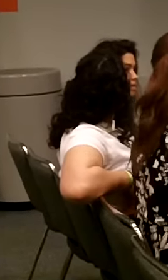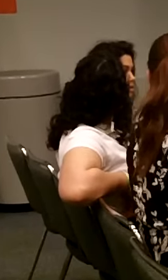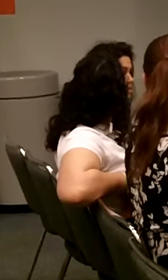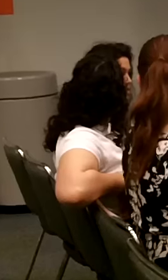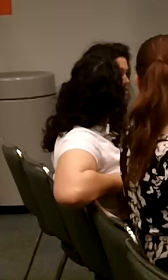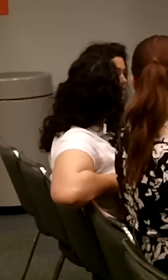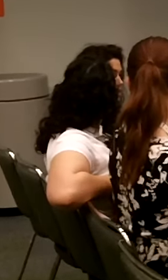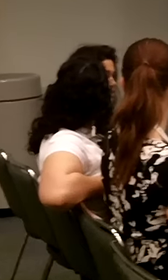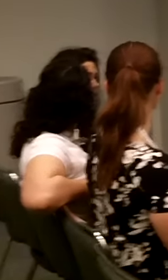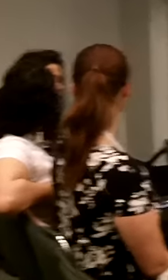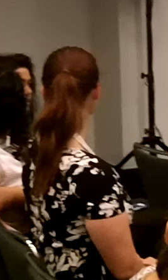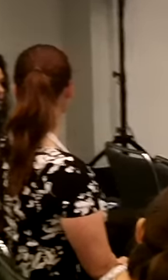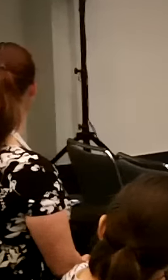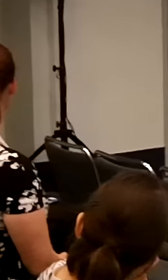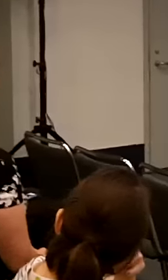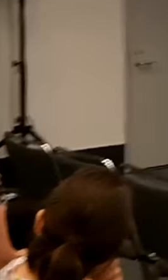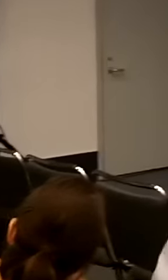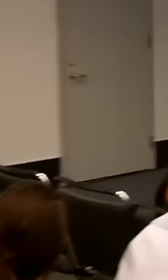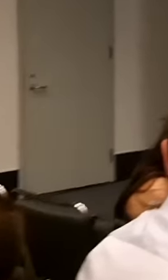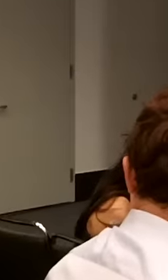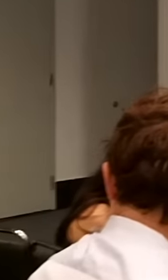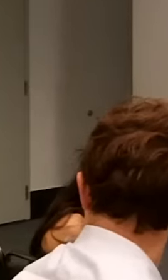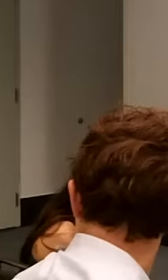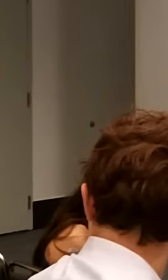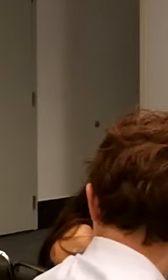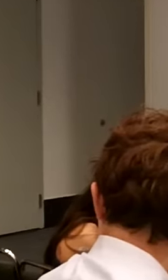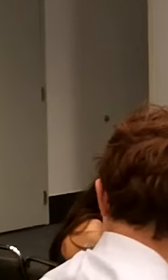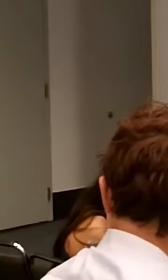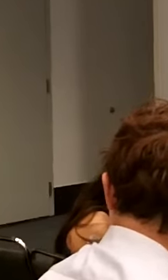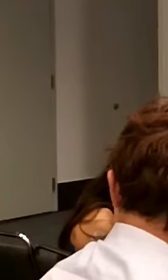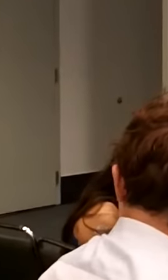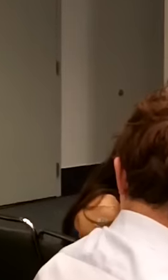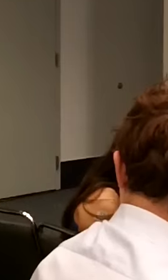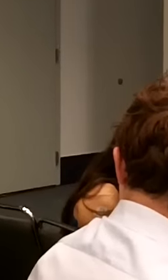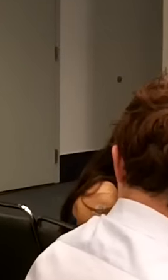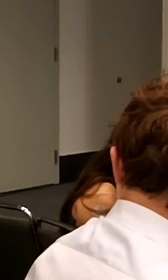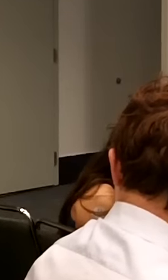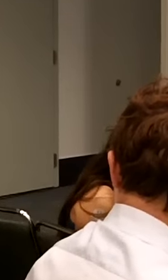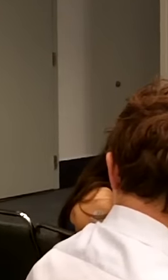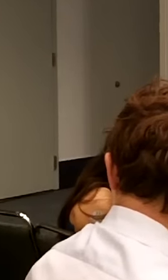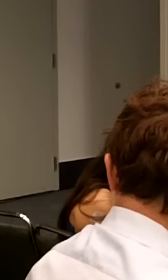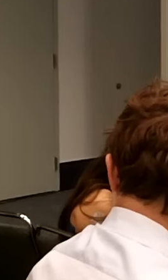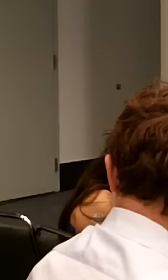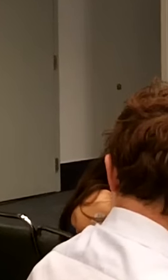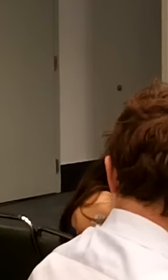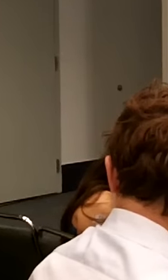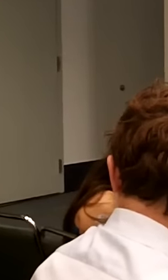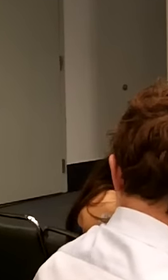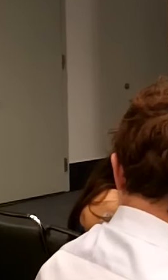the CC sign doesn't appear on it, so how can I mark the videos